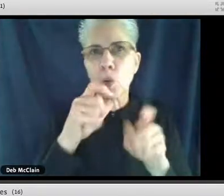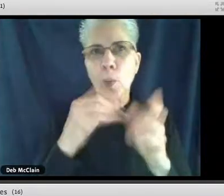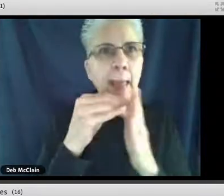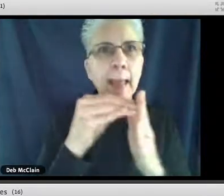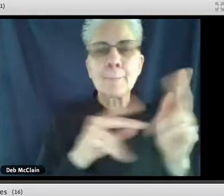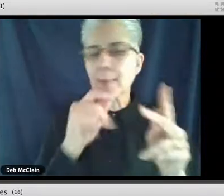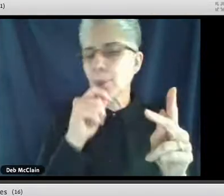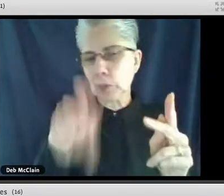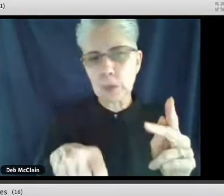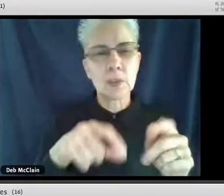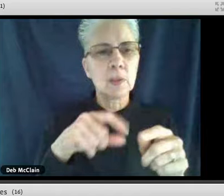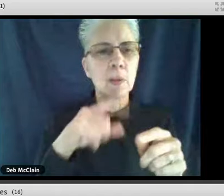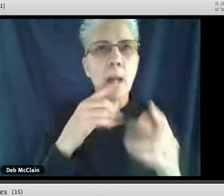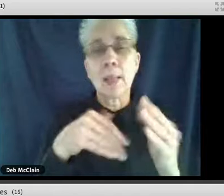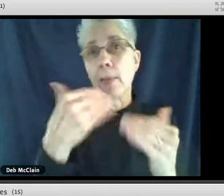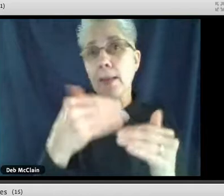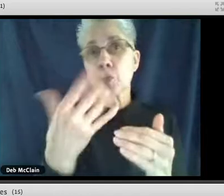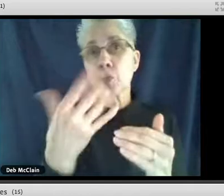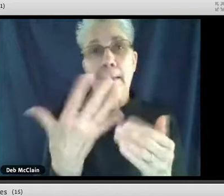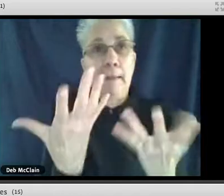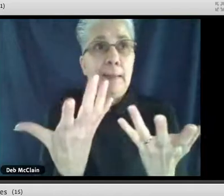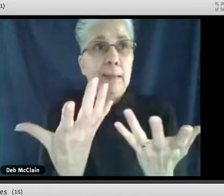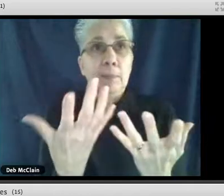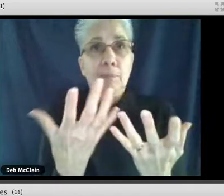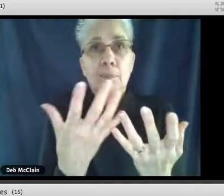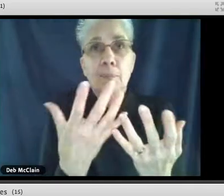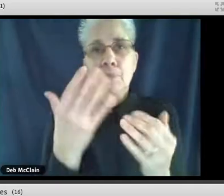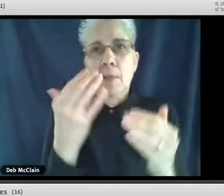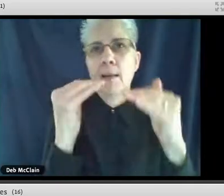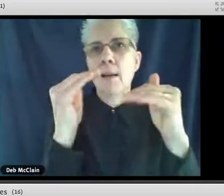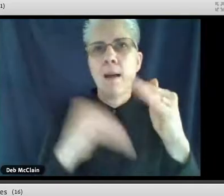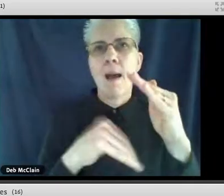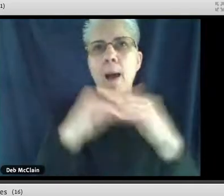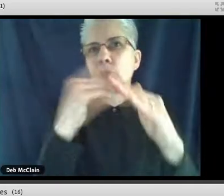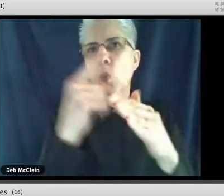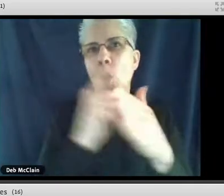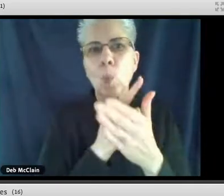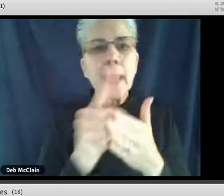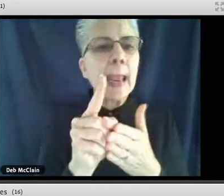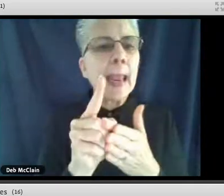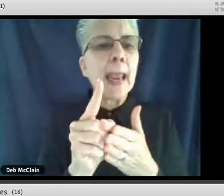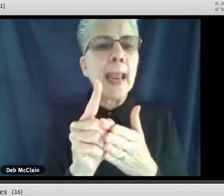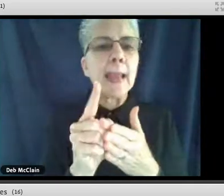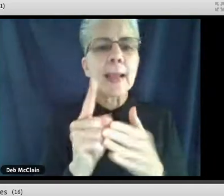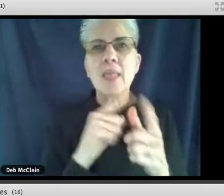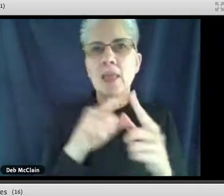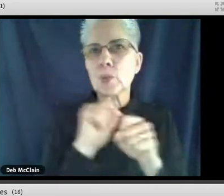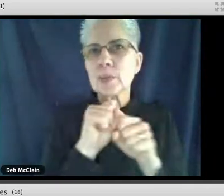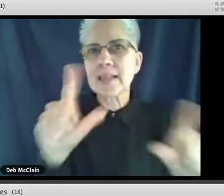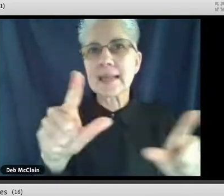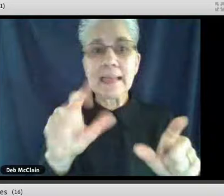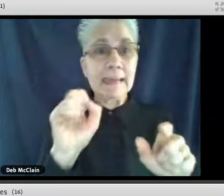It probably only has to be in existence for less than a week, and you can send it out by e-mail, and you can...